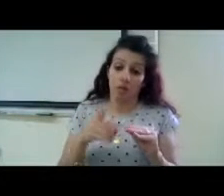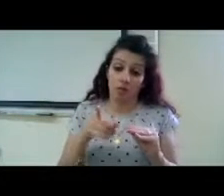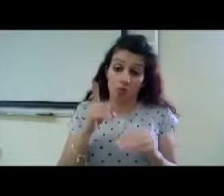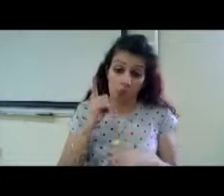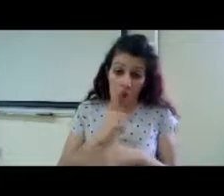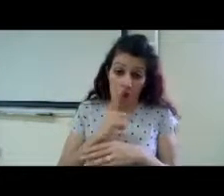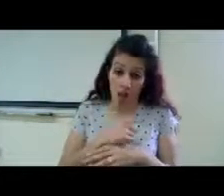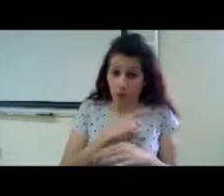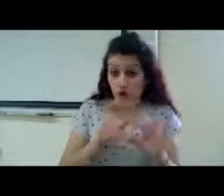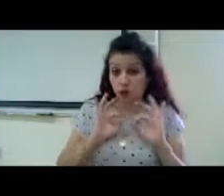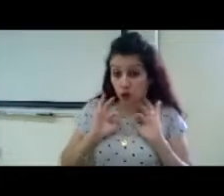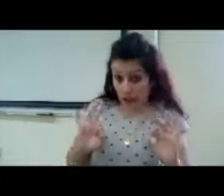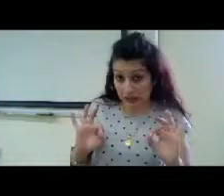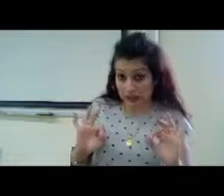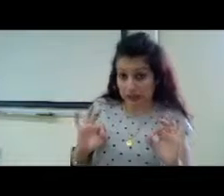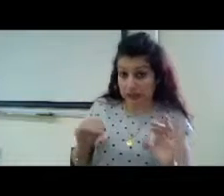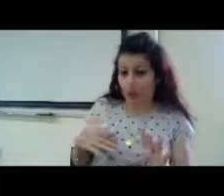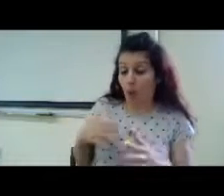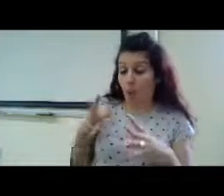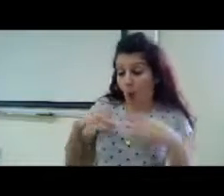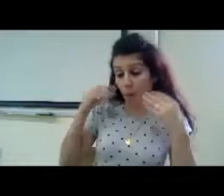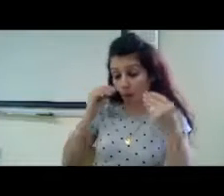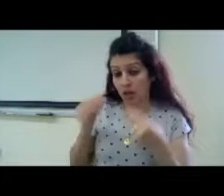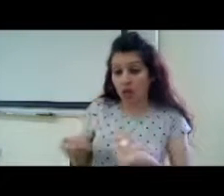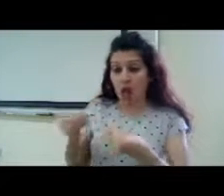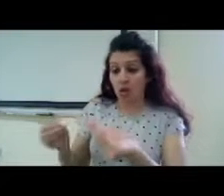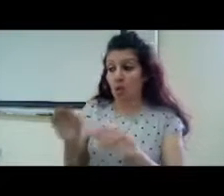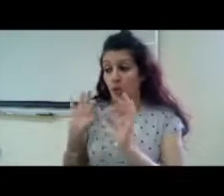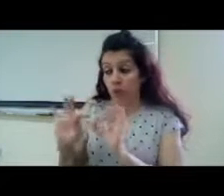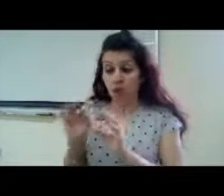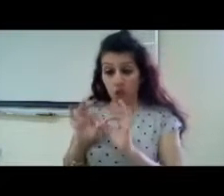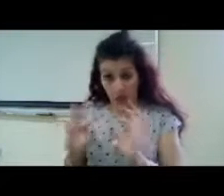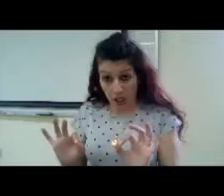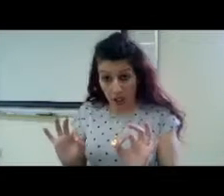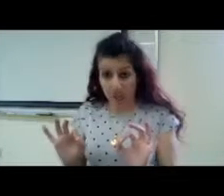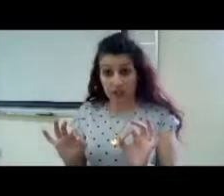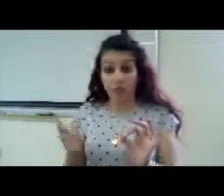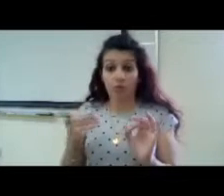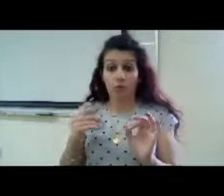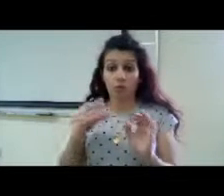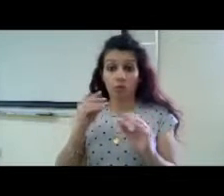disabilities and all learning difficulties how can for example can